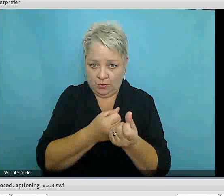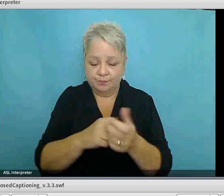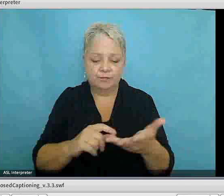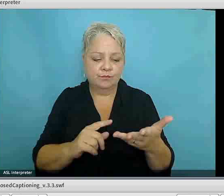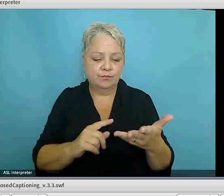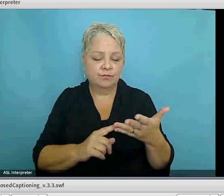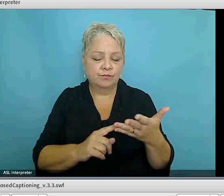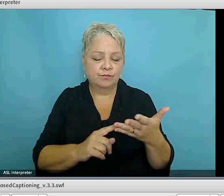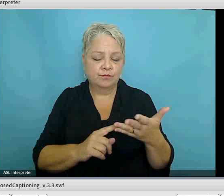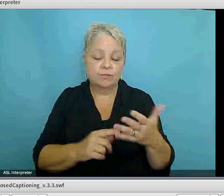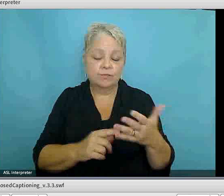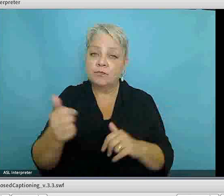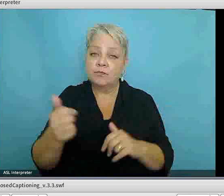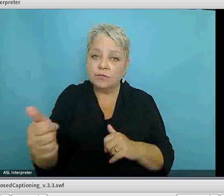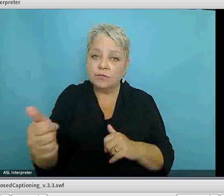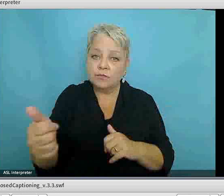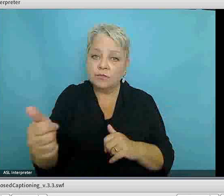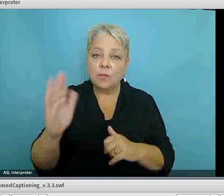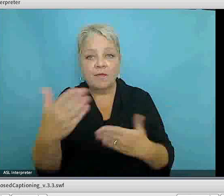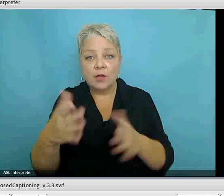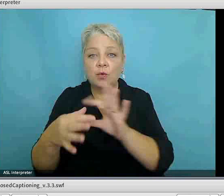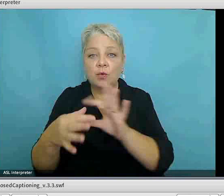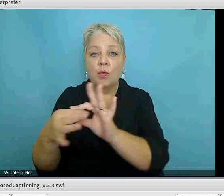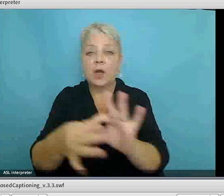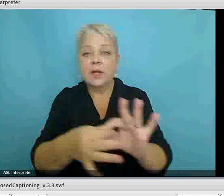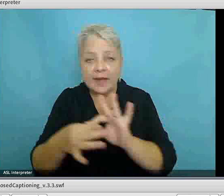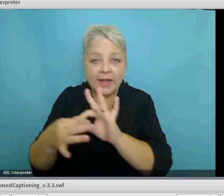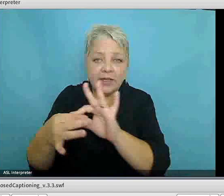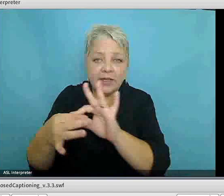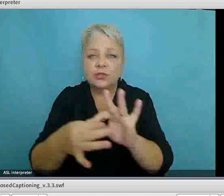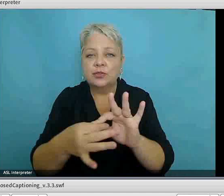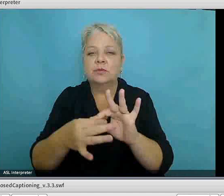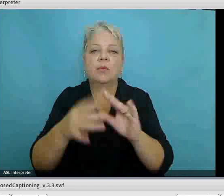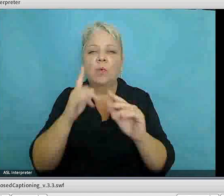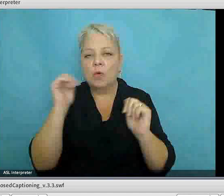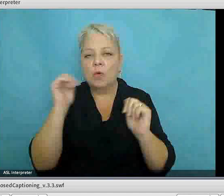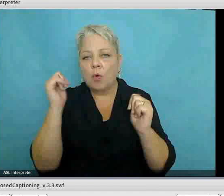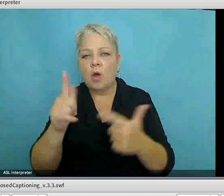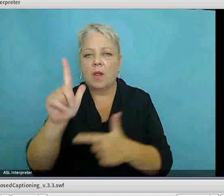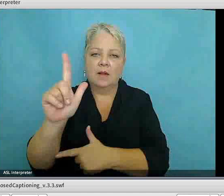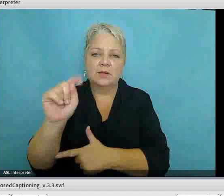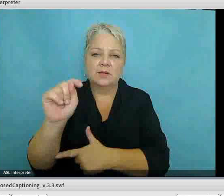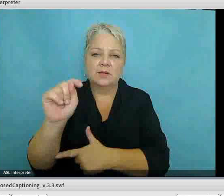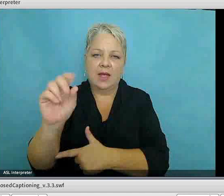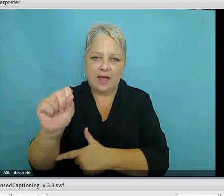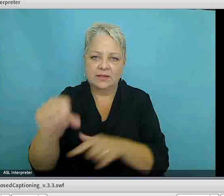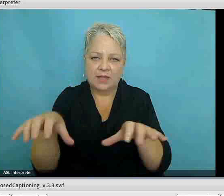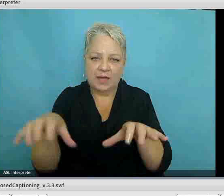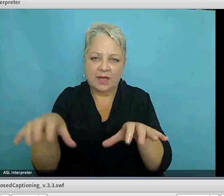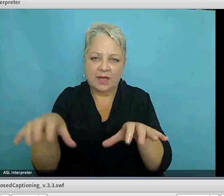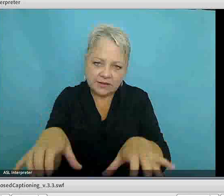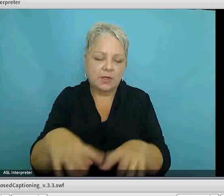LTSS coordination, that is participate in assessments, evaluate and monitor the Personal